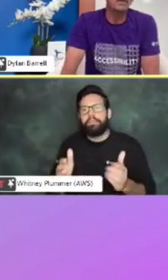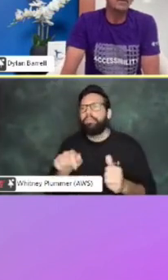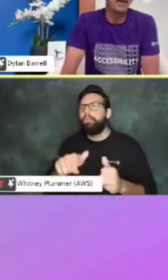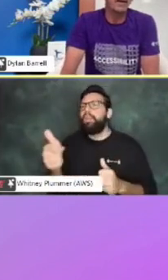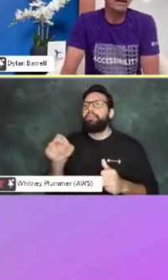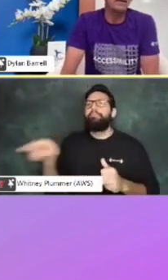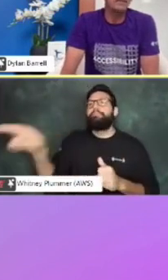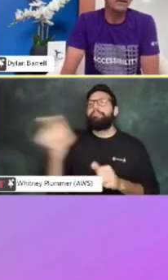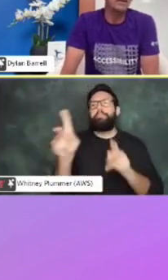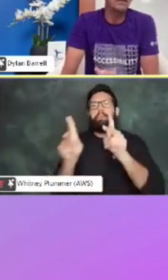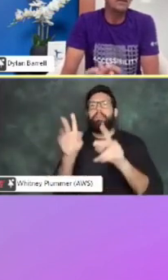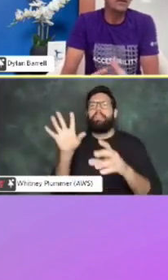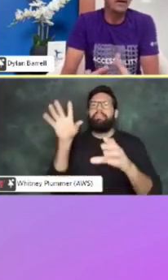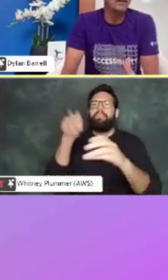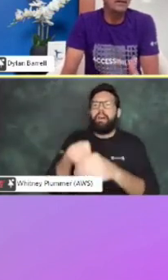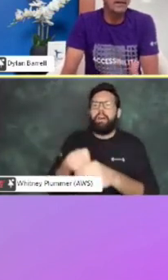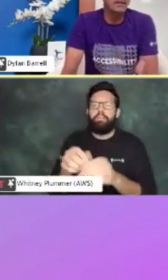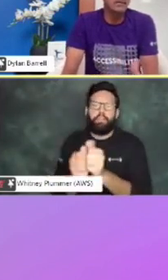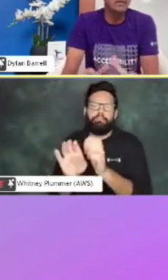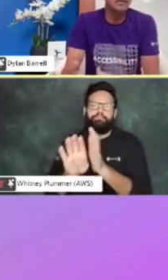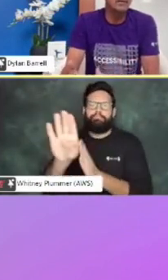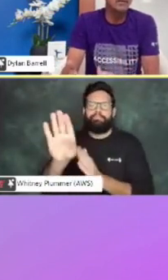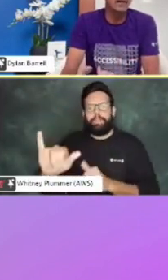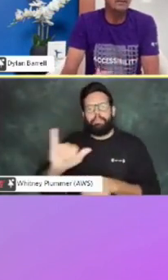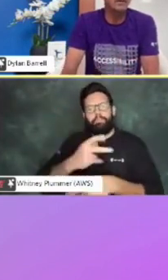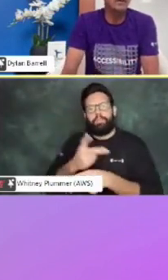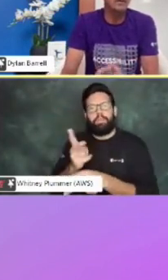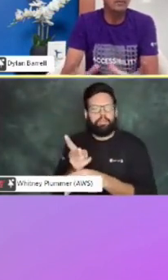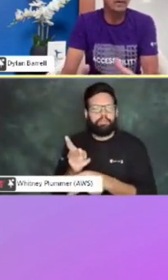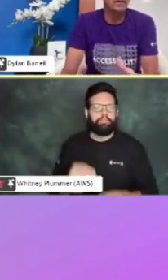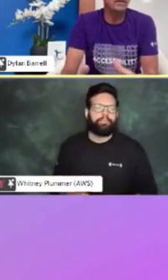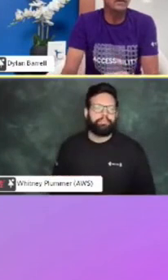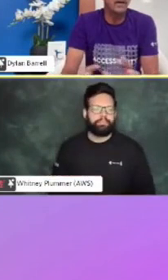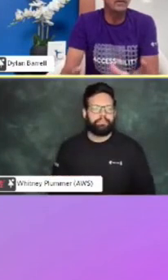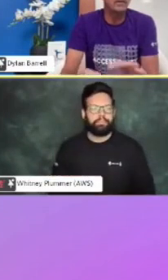We've added the ability to create a test with a csv upload. So this makes the creation